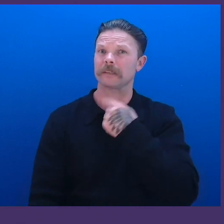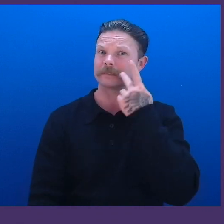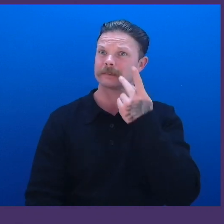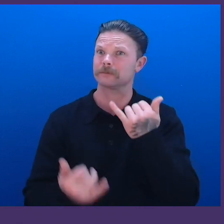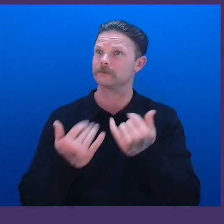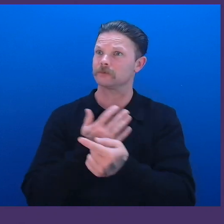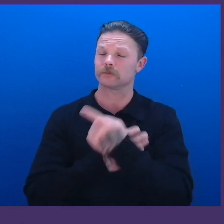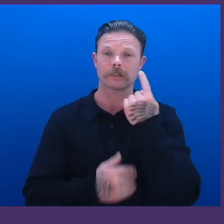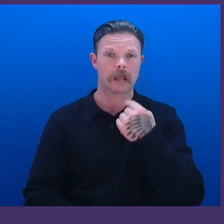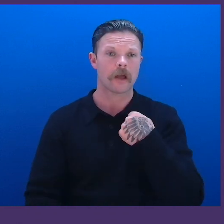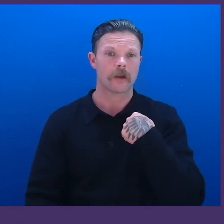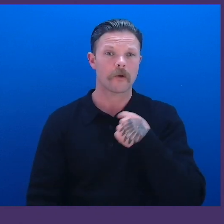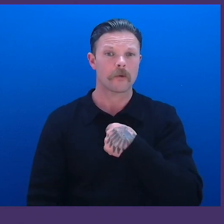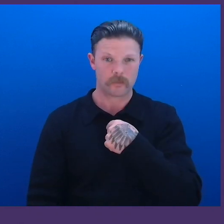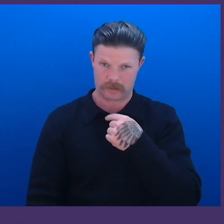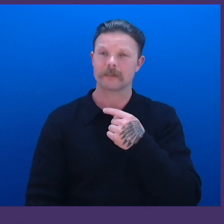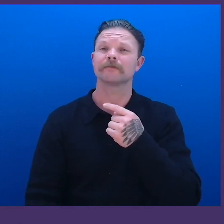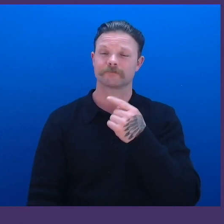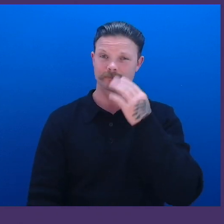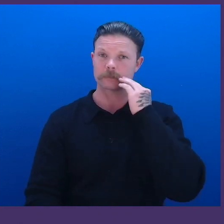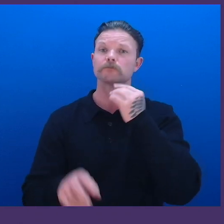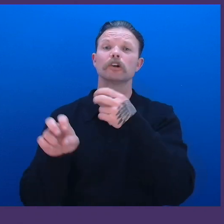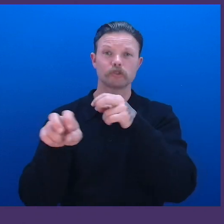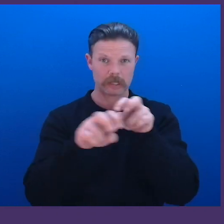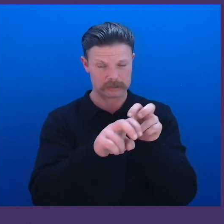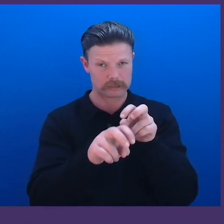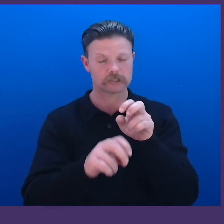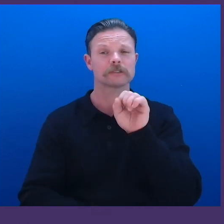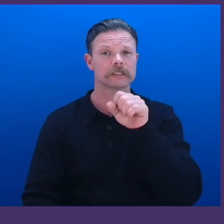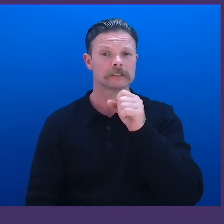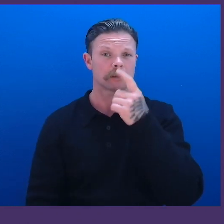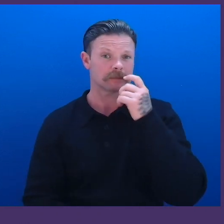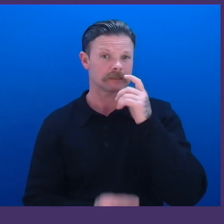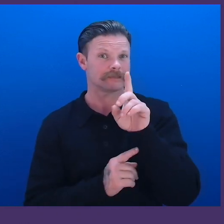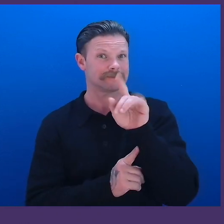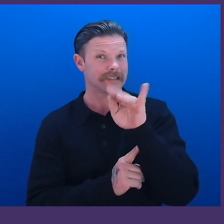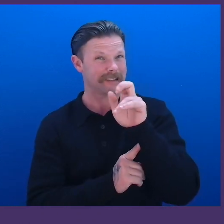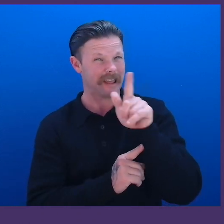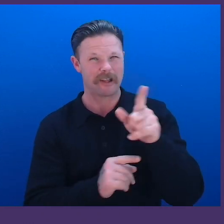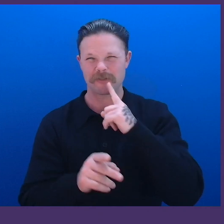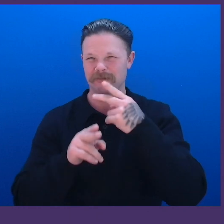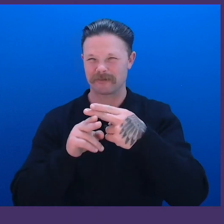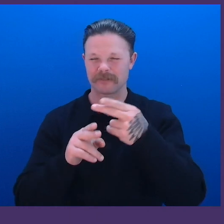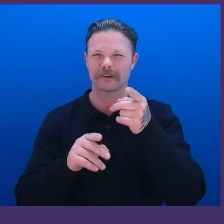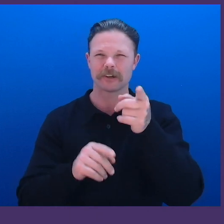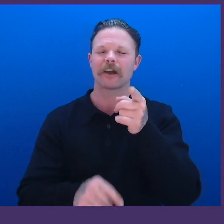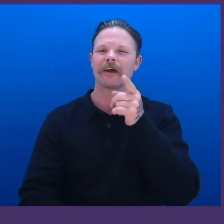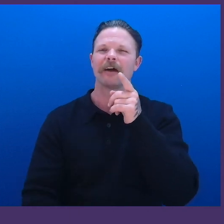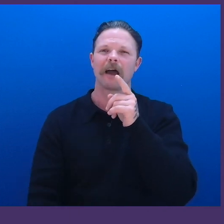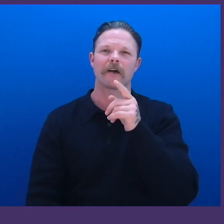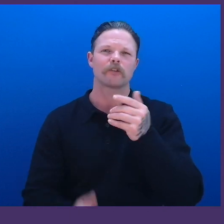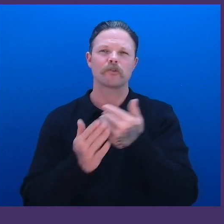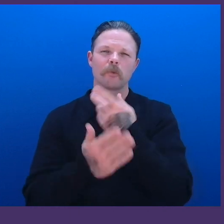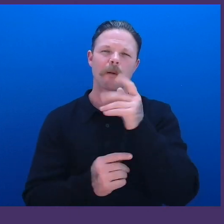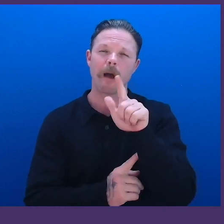of transition because-- Daniel referred to the new Parliament. We have a new commission.